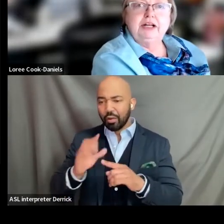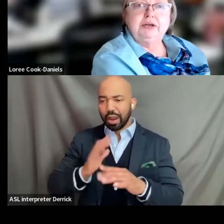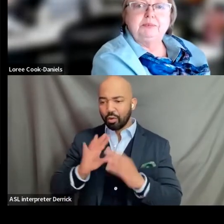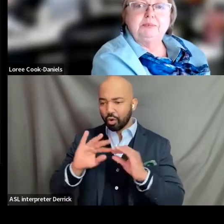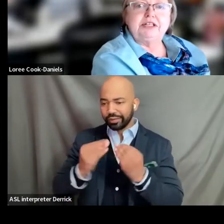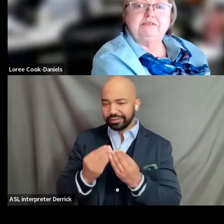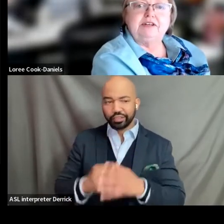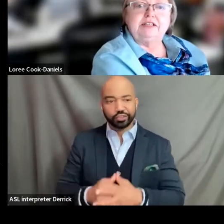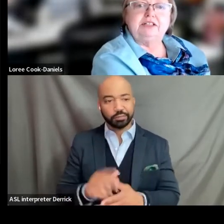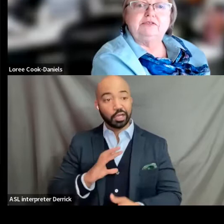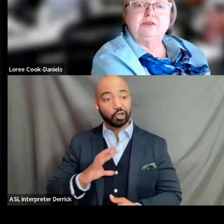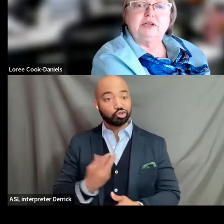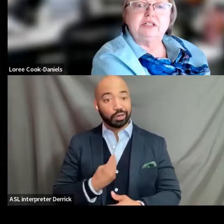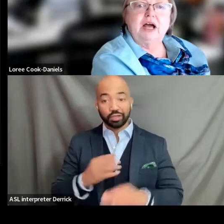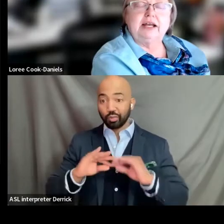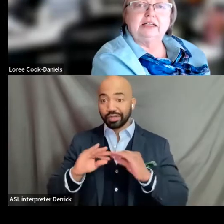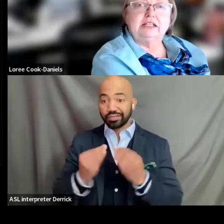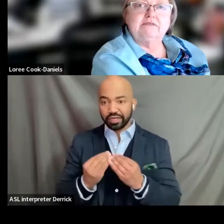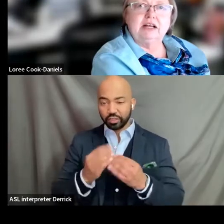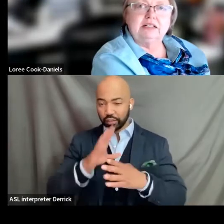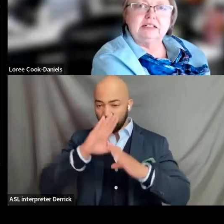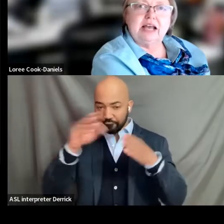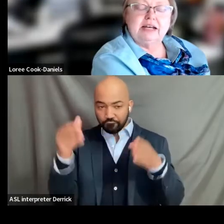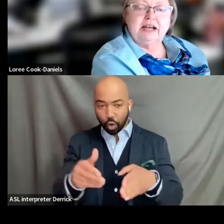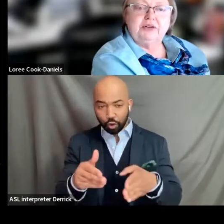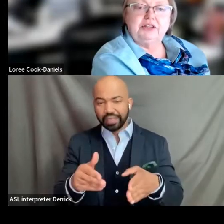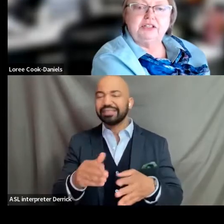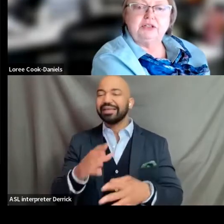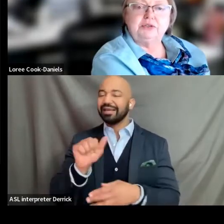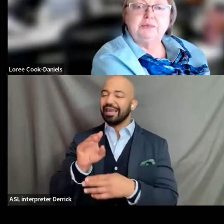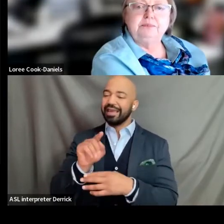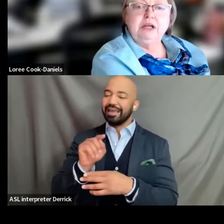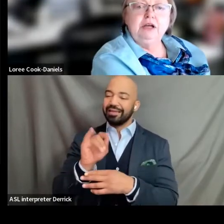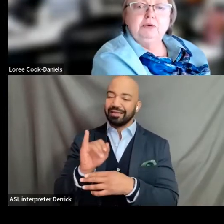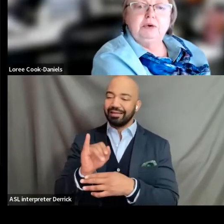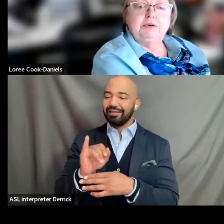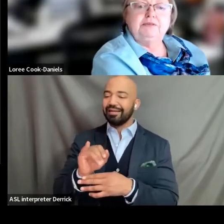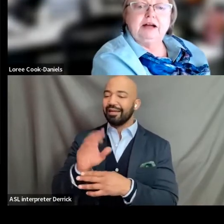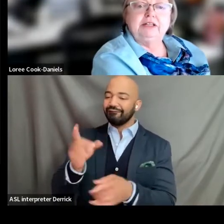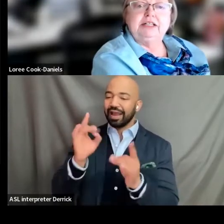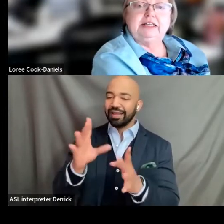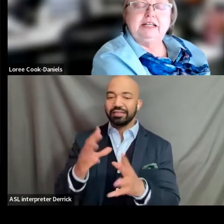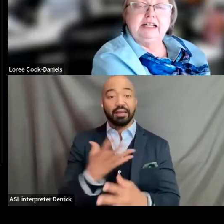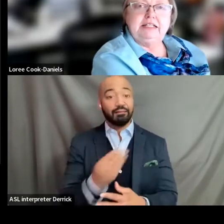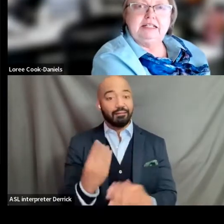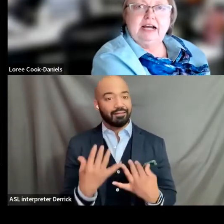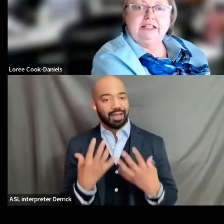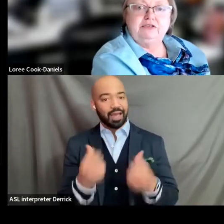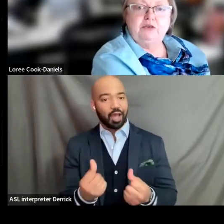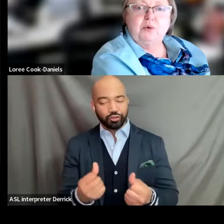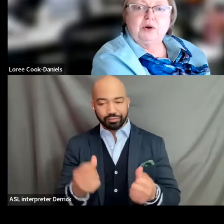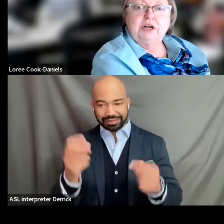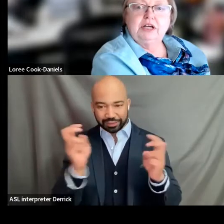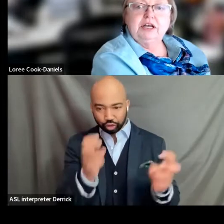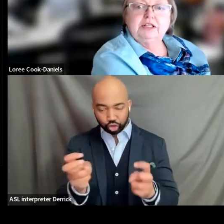100% funded to focus on anti-violence and health issues. We were founded in 1994.